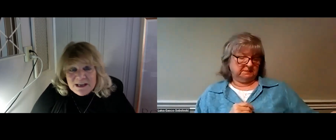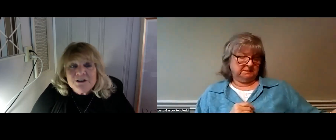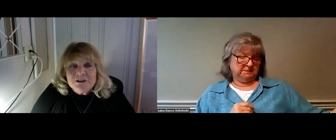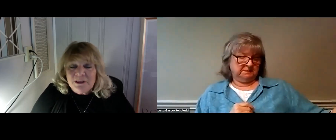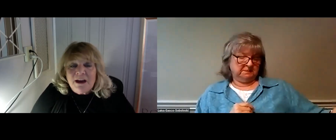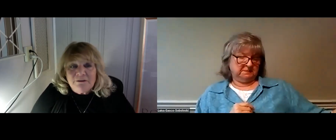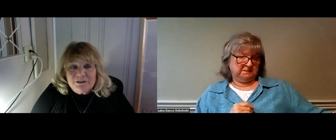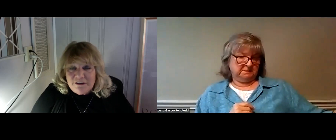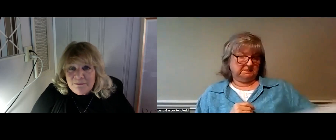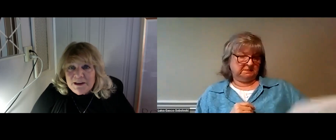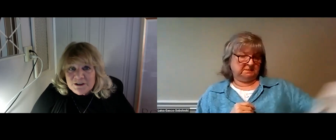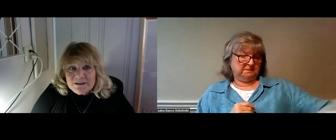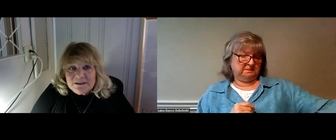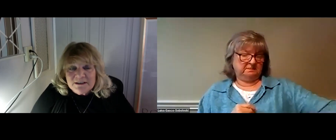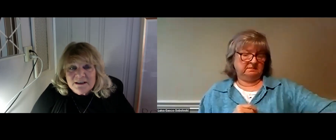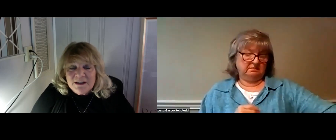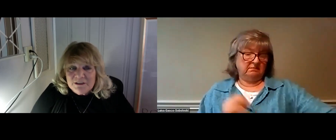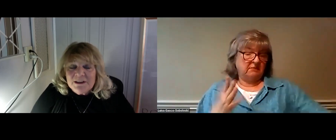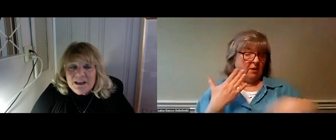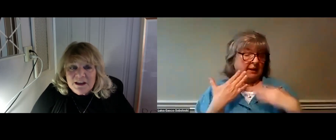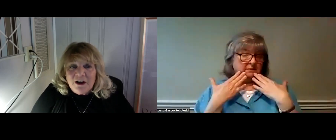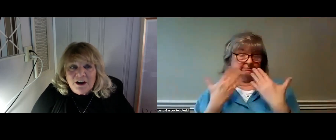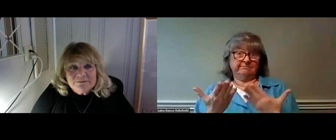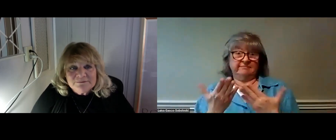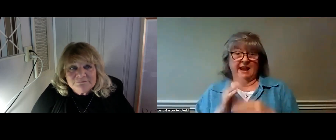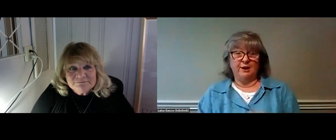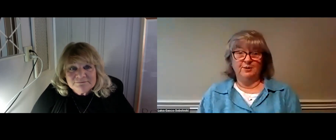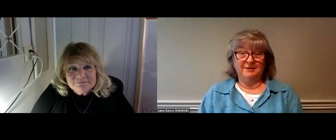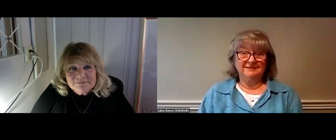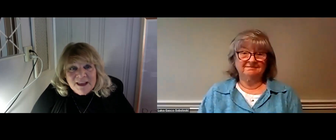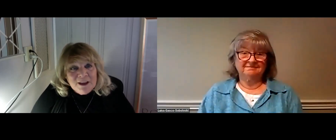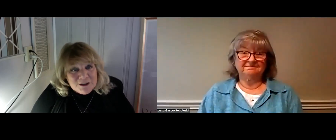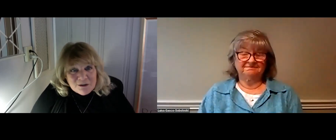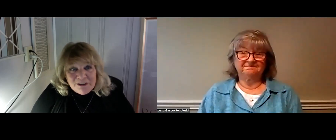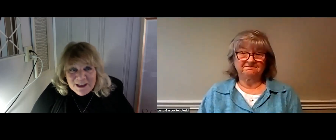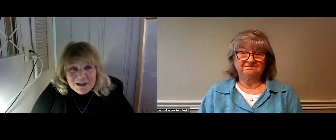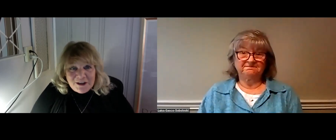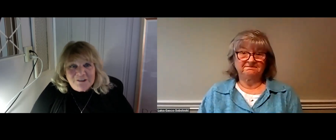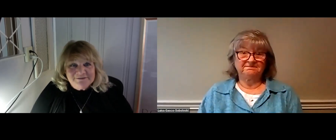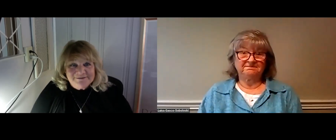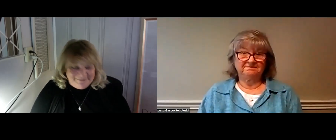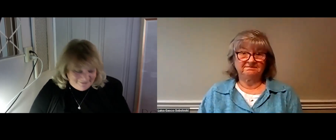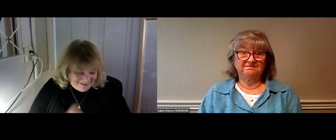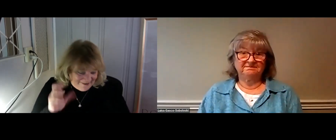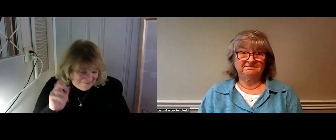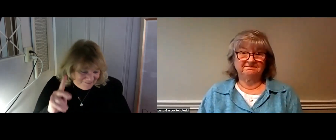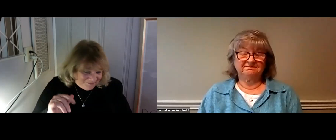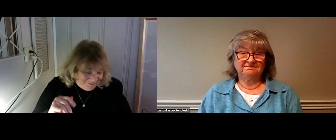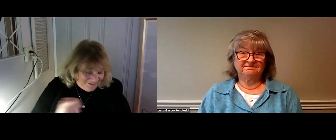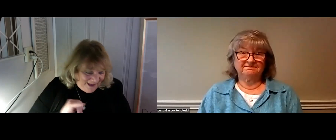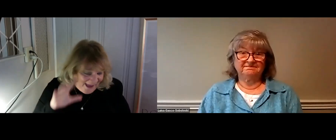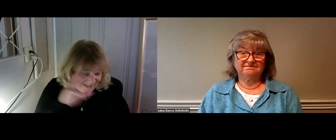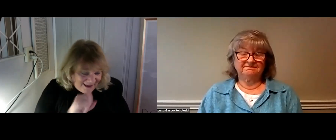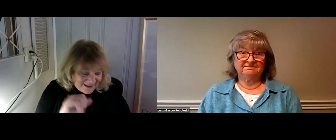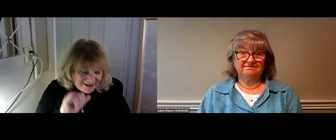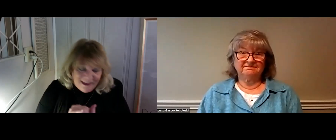to do that for deaf patients even in the ER.